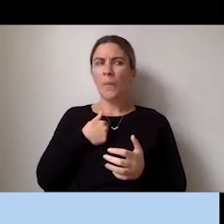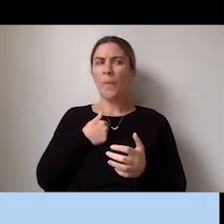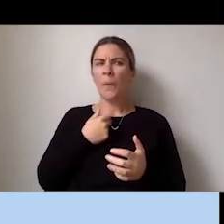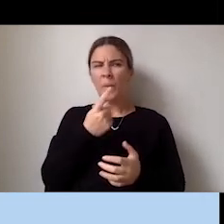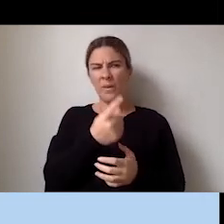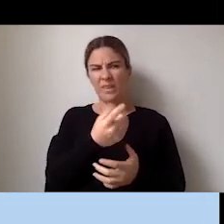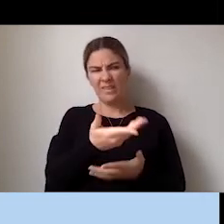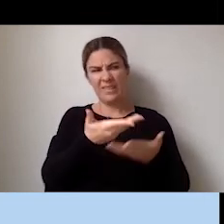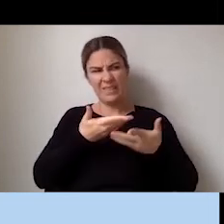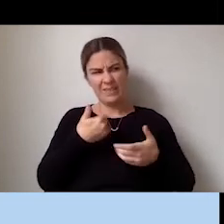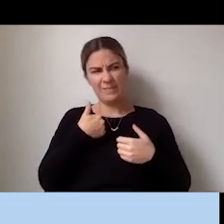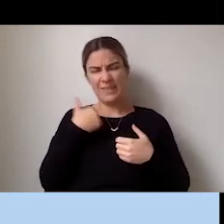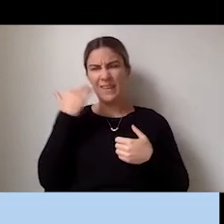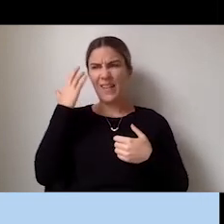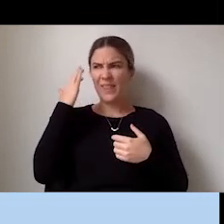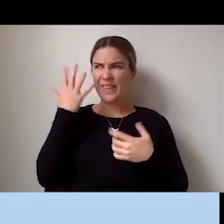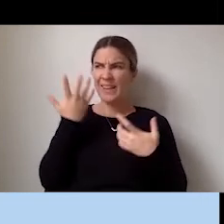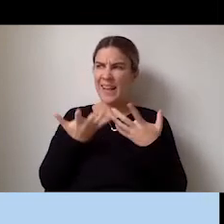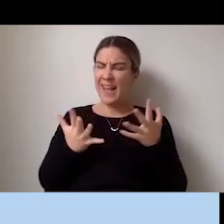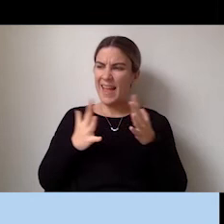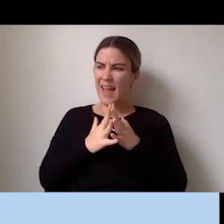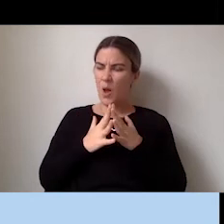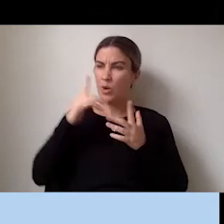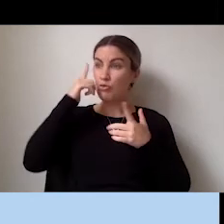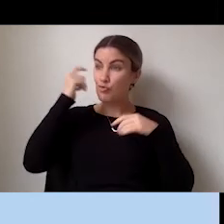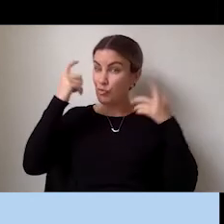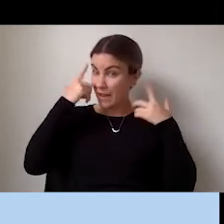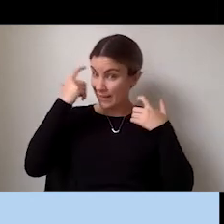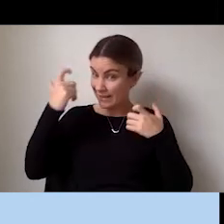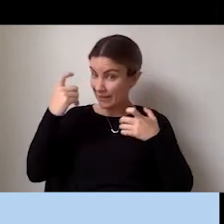the ways that, like, creative practice can also involve activism